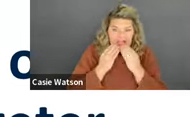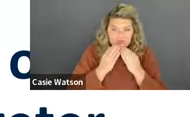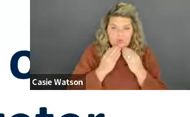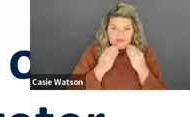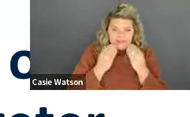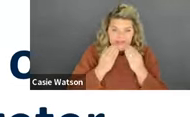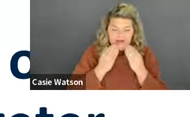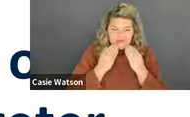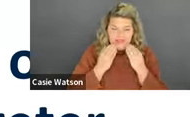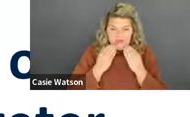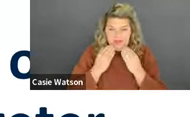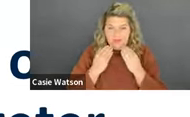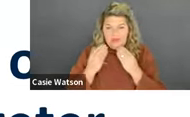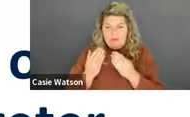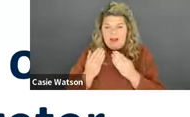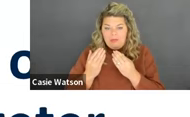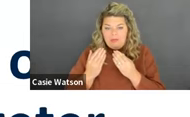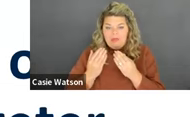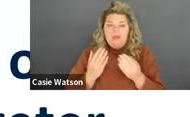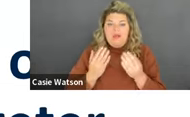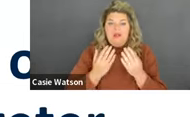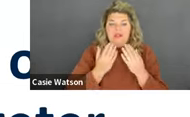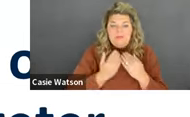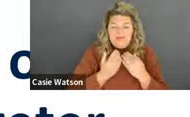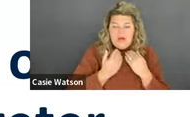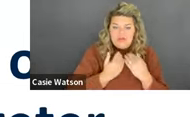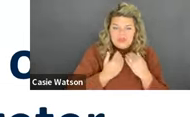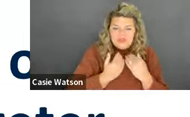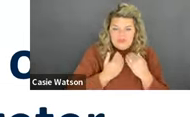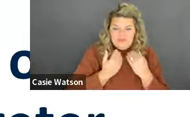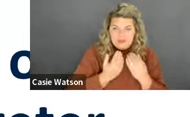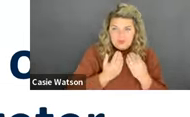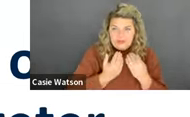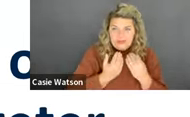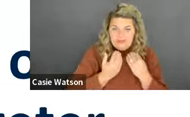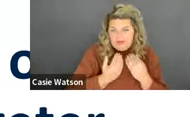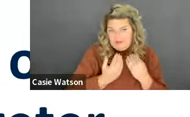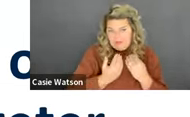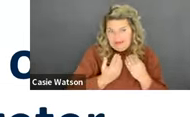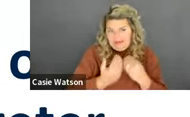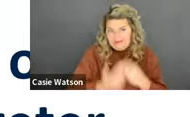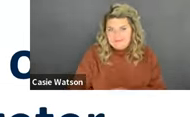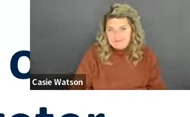the actual sounds that you make with your mouth can be understood visually, by lip reading.